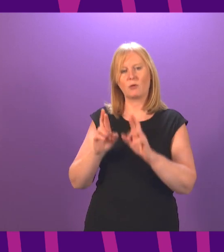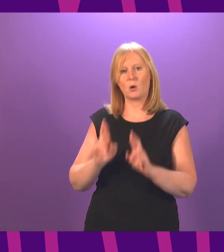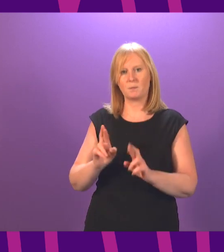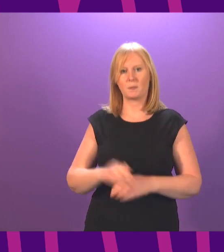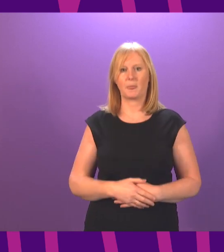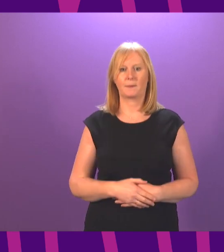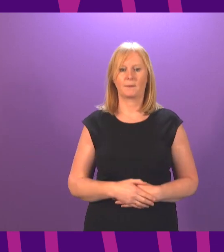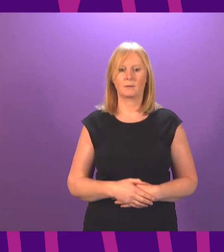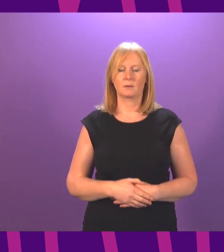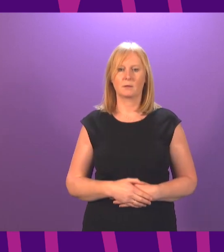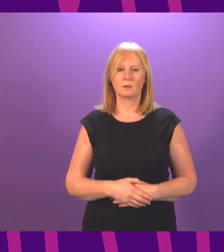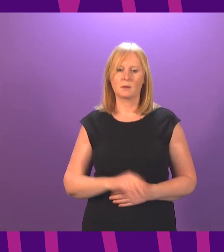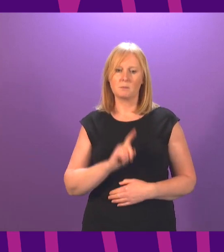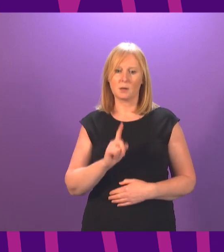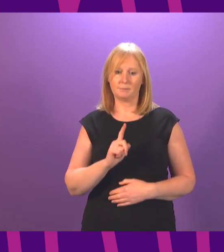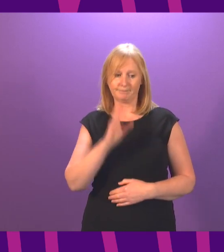I come back to the point that I would not do any favours or any good at all to people